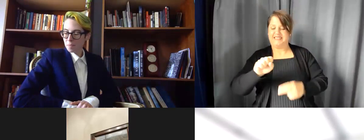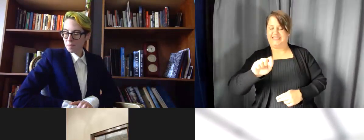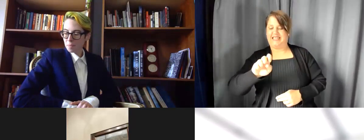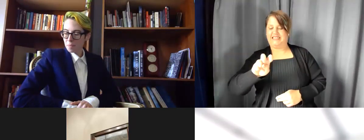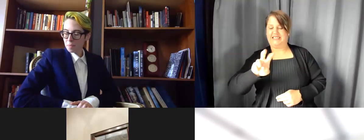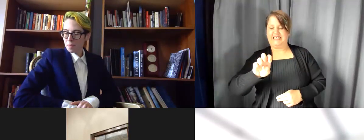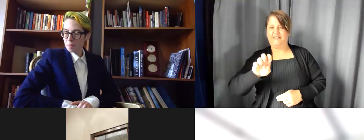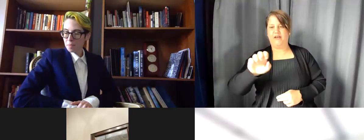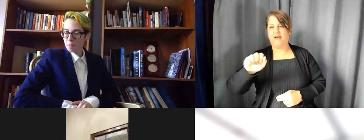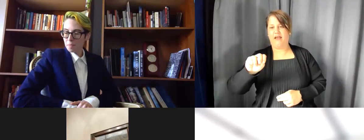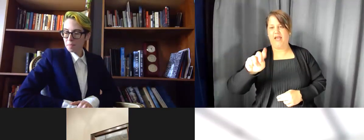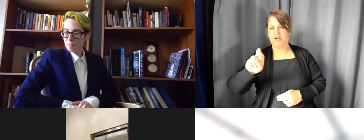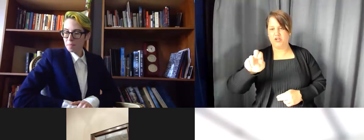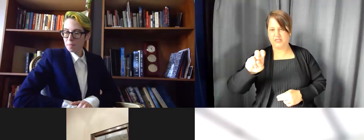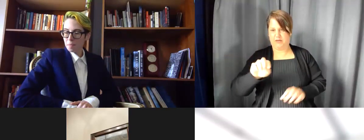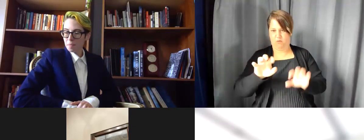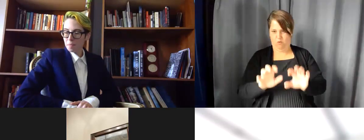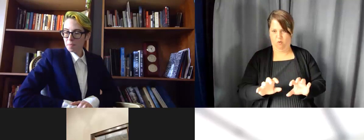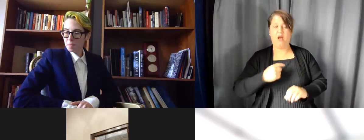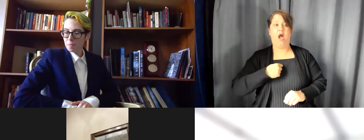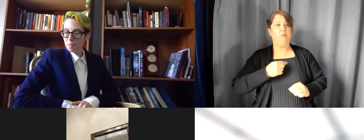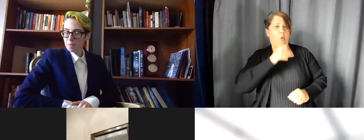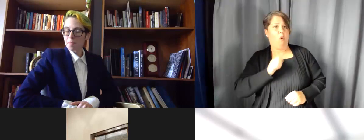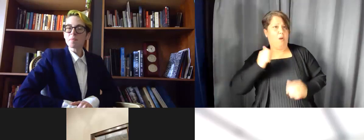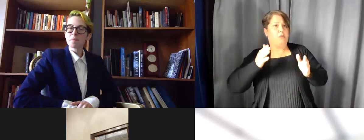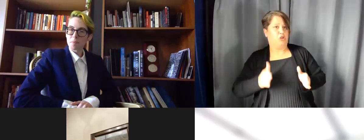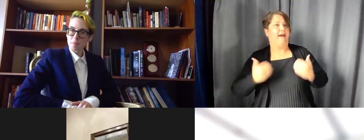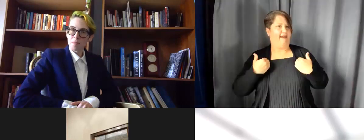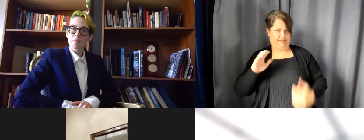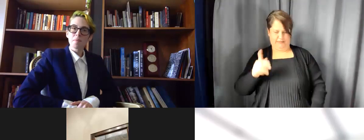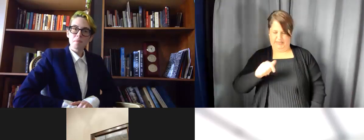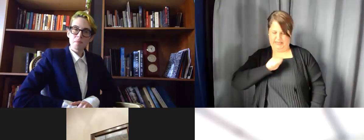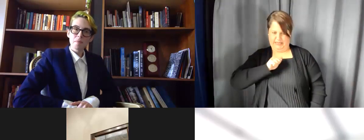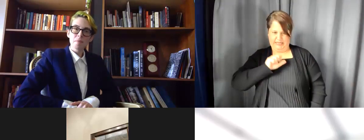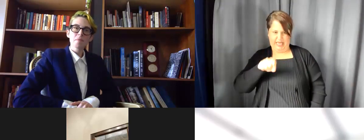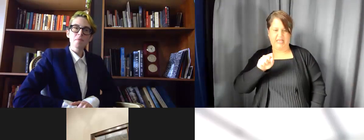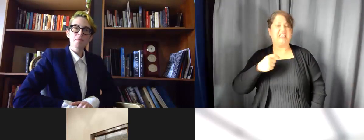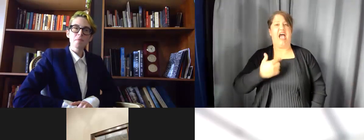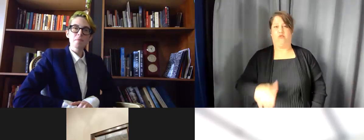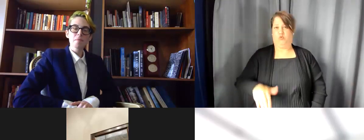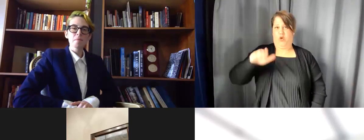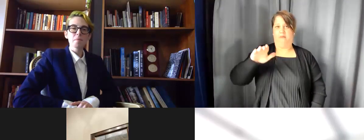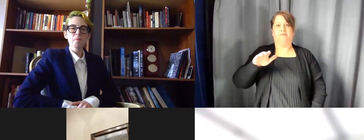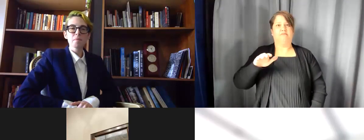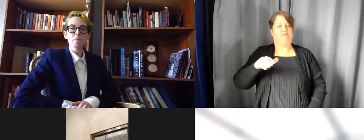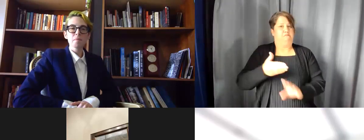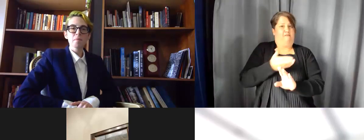Michael Libby: I've known the world Pre. And post, Ada. Michael Libby: Where do you think our community belongs with in